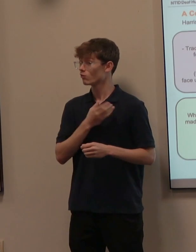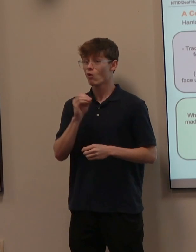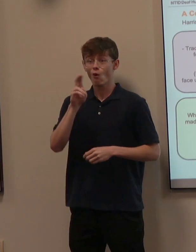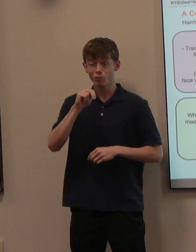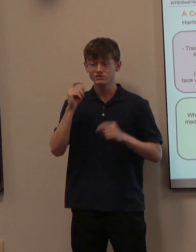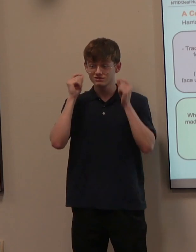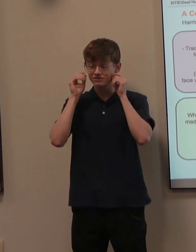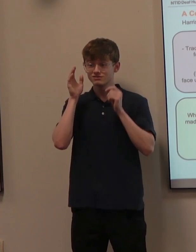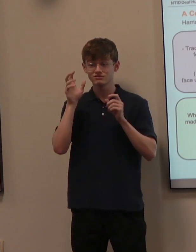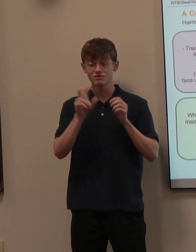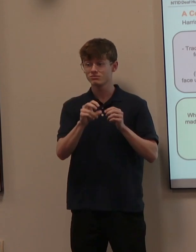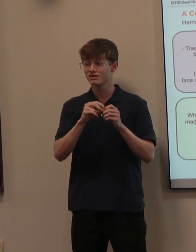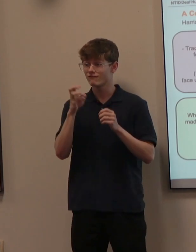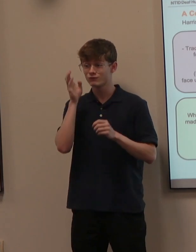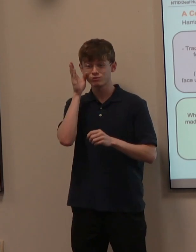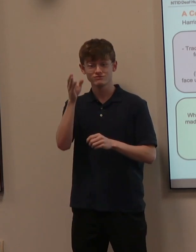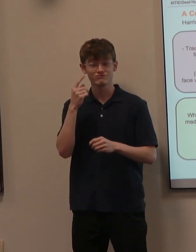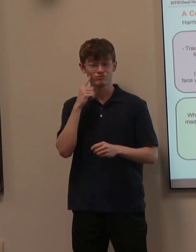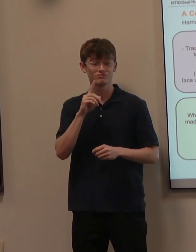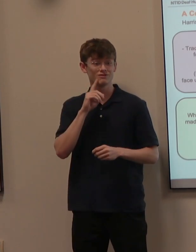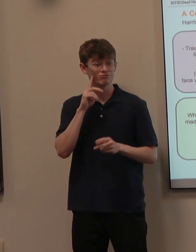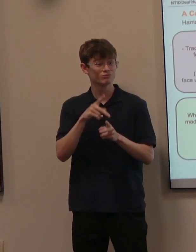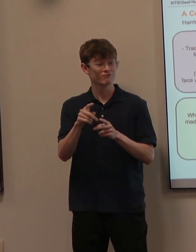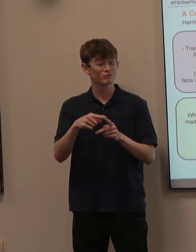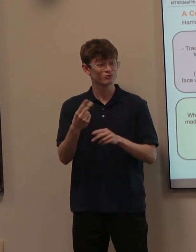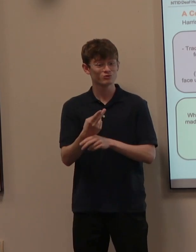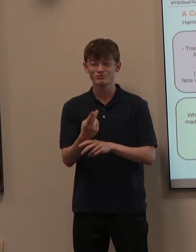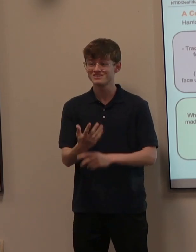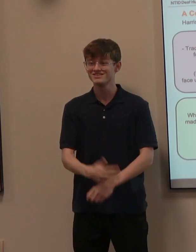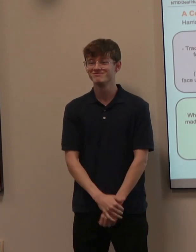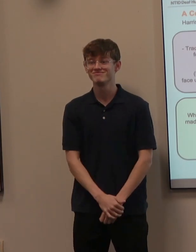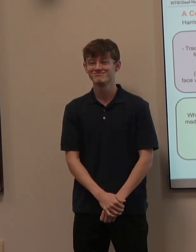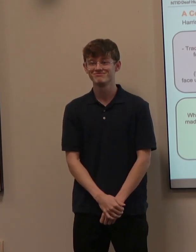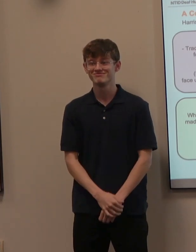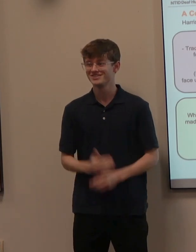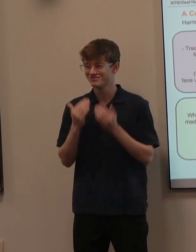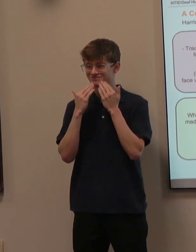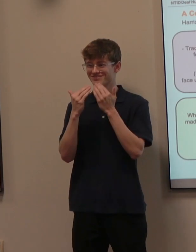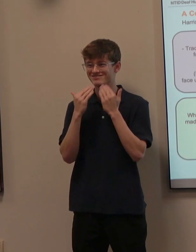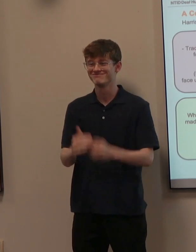our own stethoscope model in the future for deaf professionals to use. Thank you.